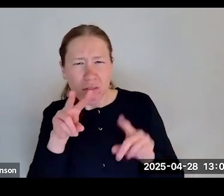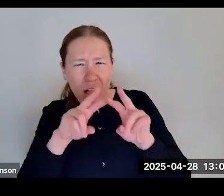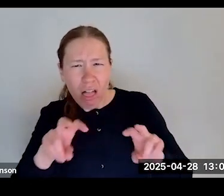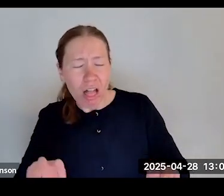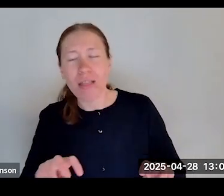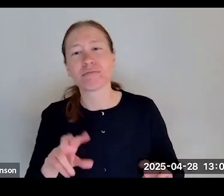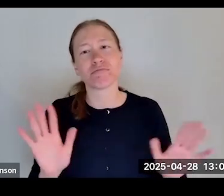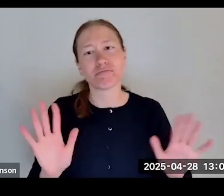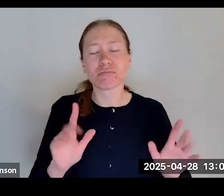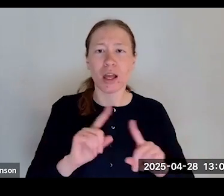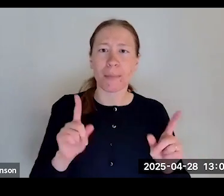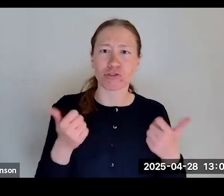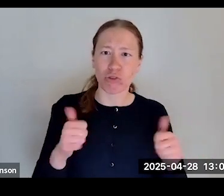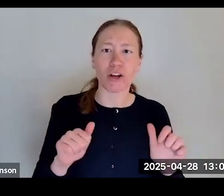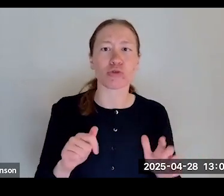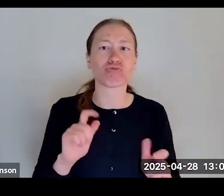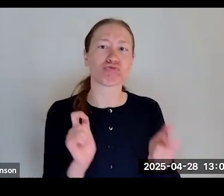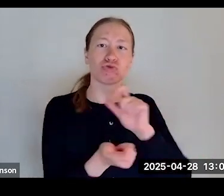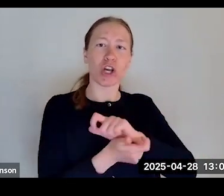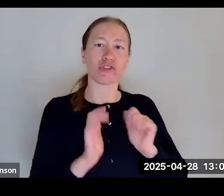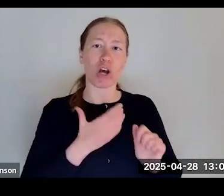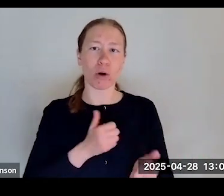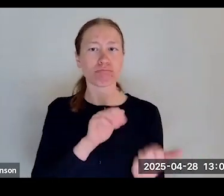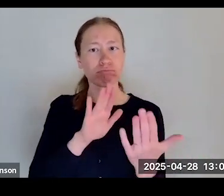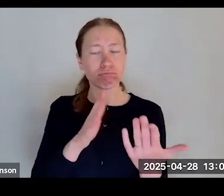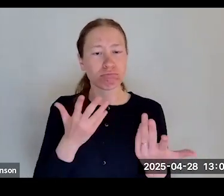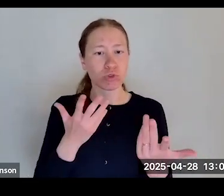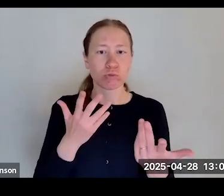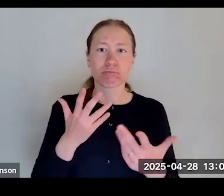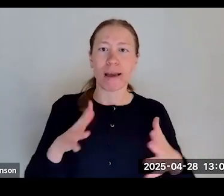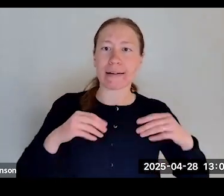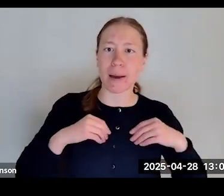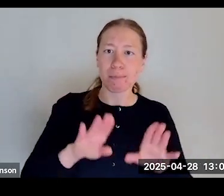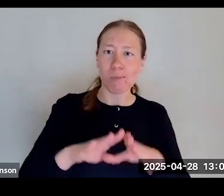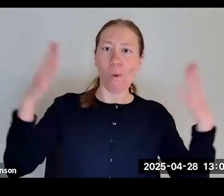as inclusive and accessible as it can be for all of the varying needs within our workspaces.